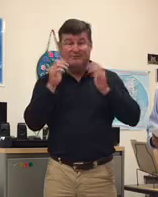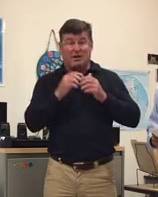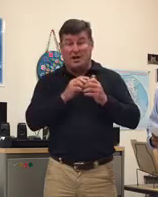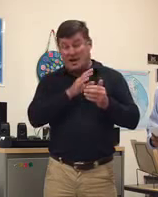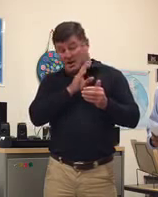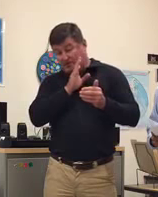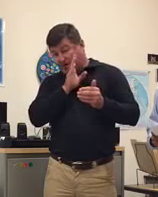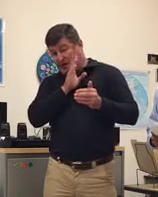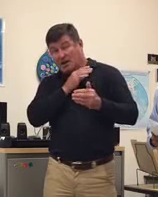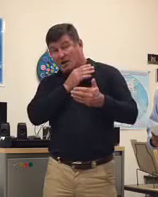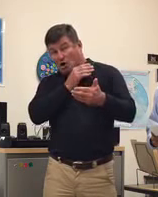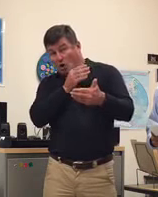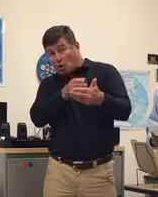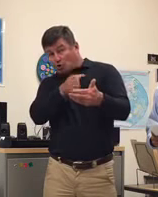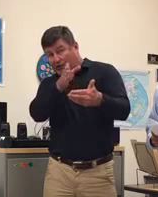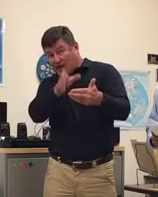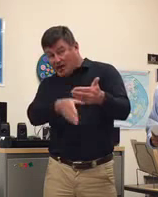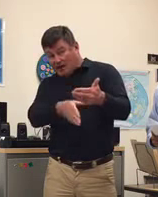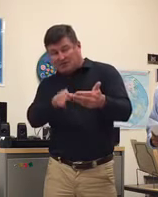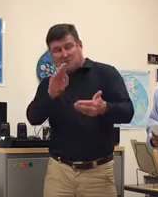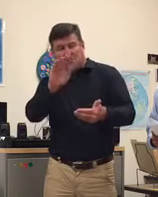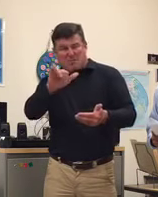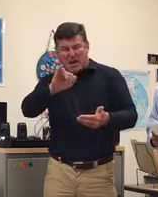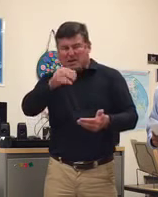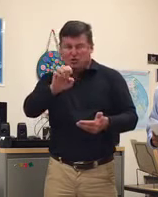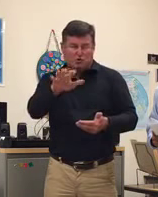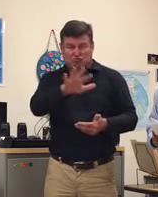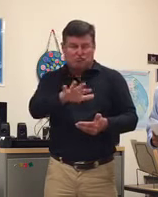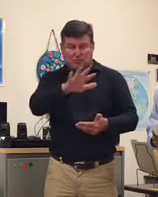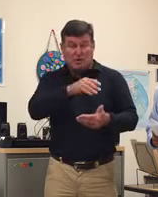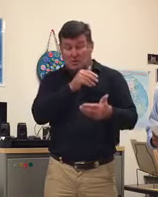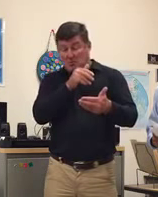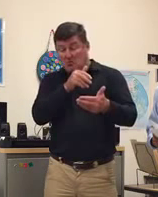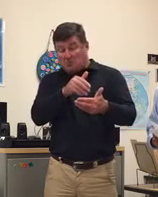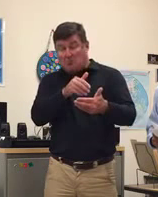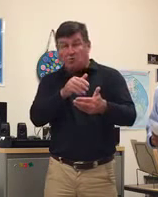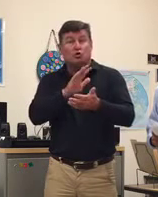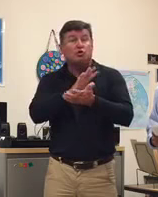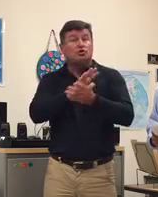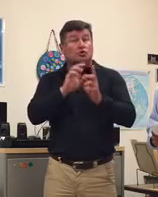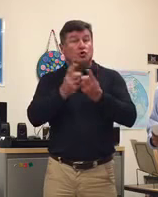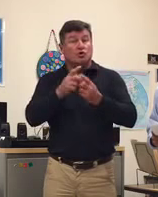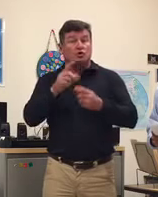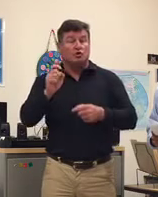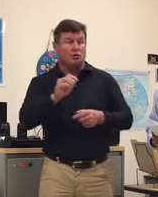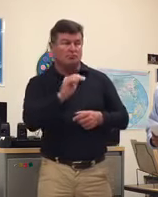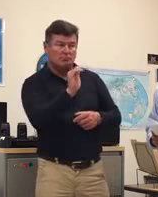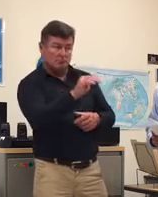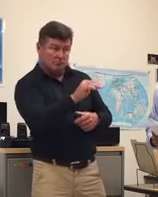school year. So when it comes to the end of the school year, in May or June, whatever the case may be,